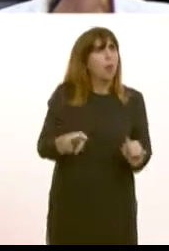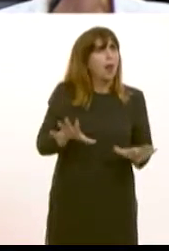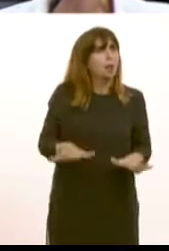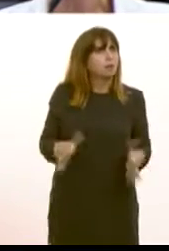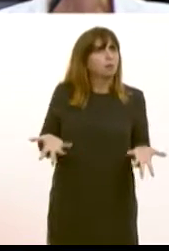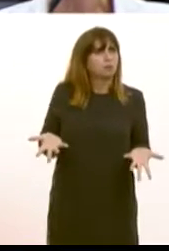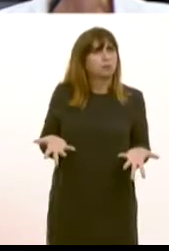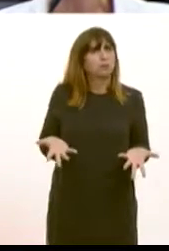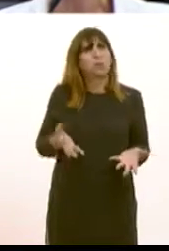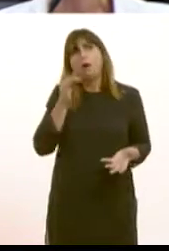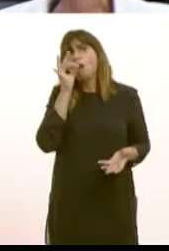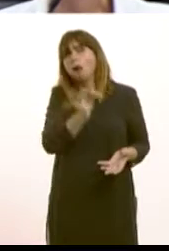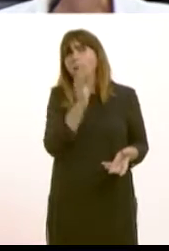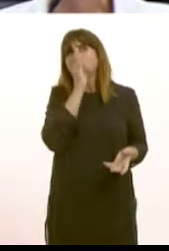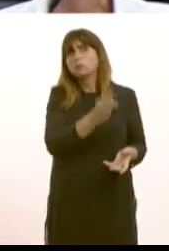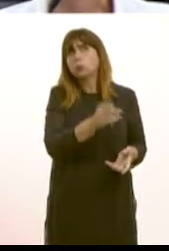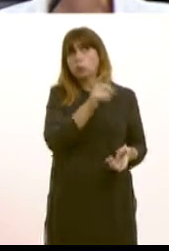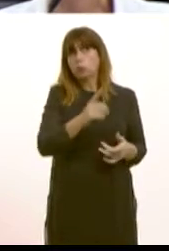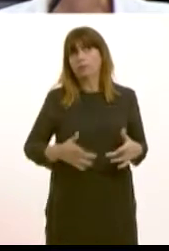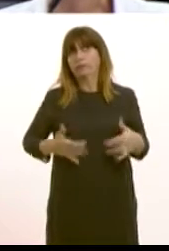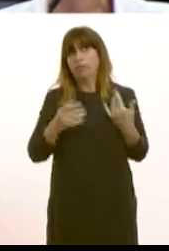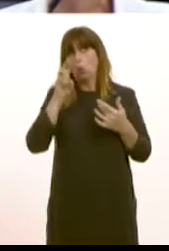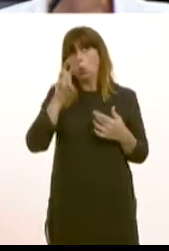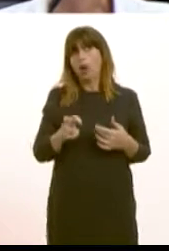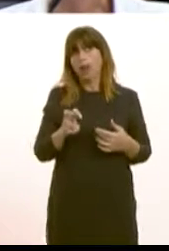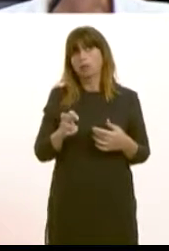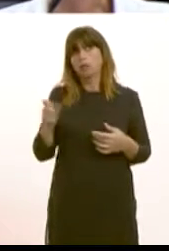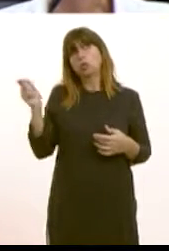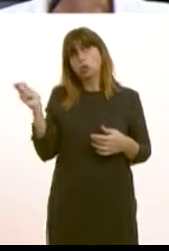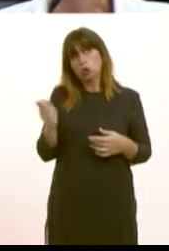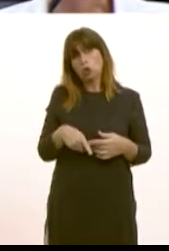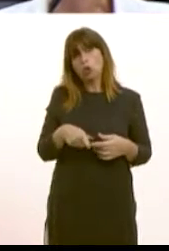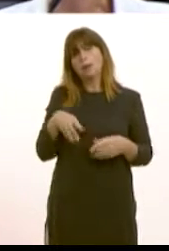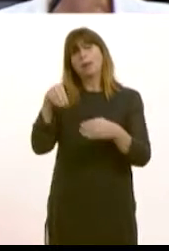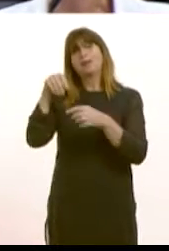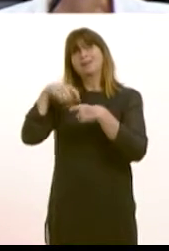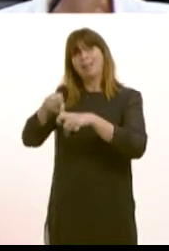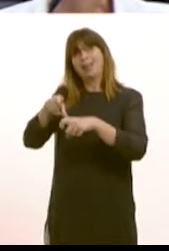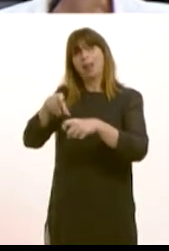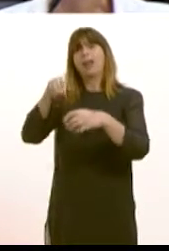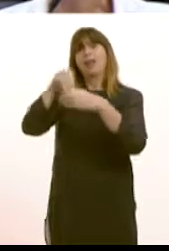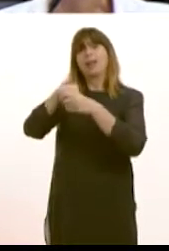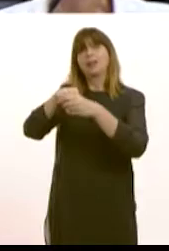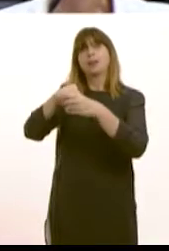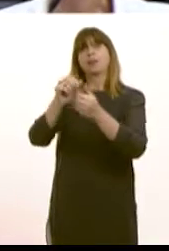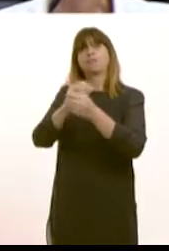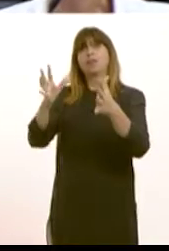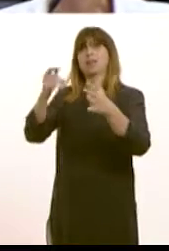First Minister, do you believe that Wales should remain a member of the single market when we leave the European Union?